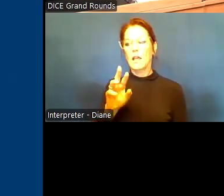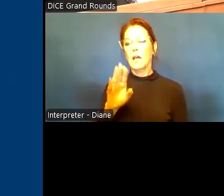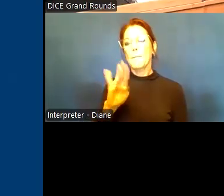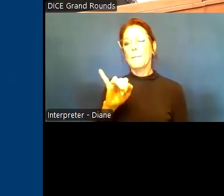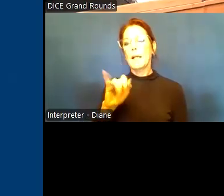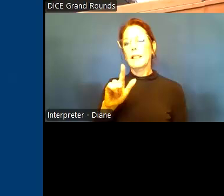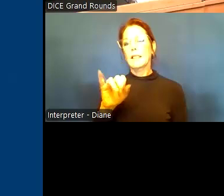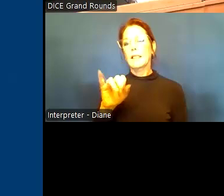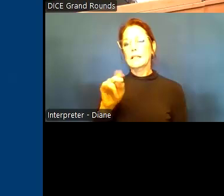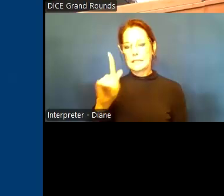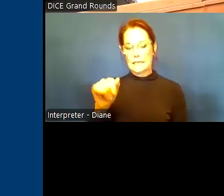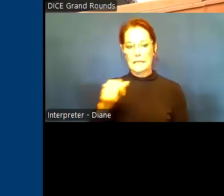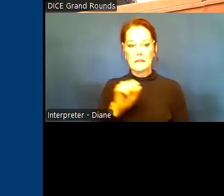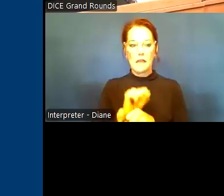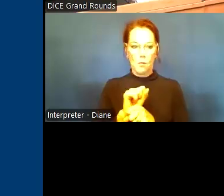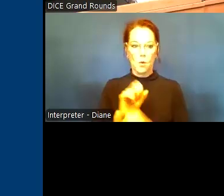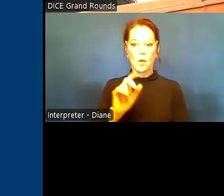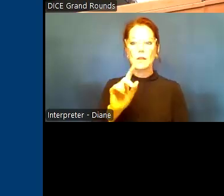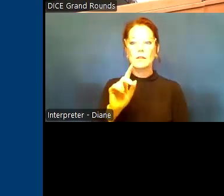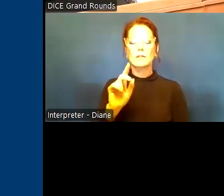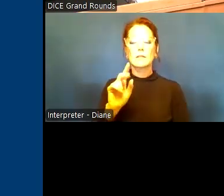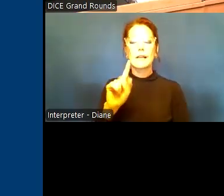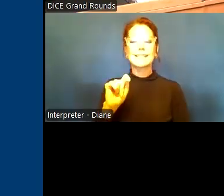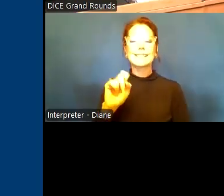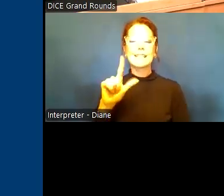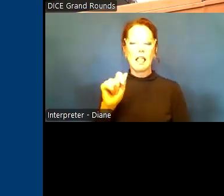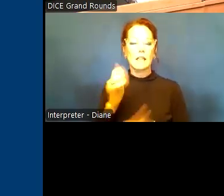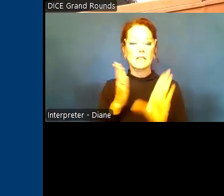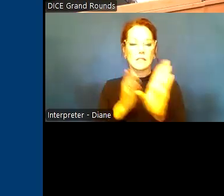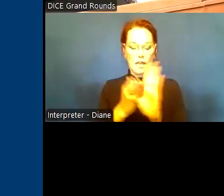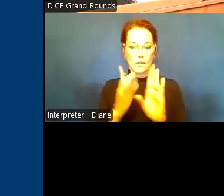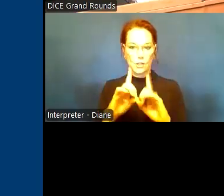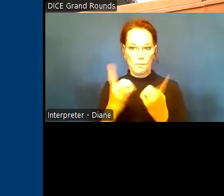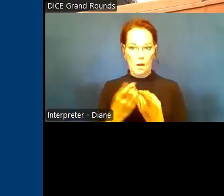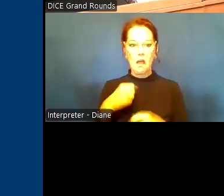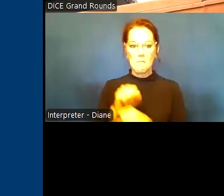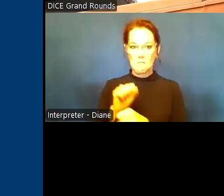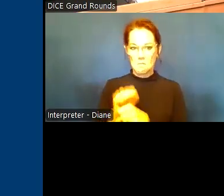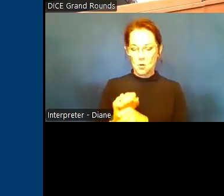in the Tor Psychiatry Department I've worked in geriatric Psychiatry here at the uvar for 26 years